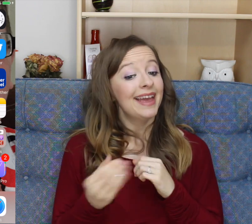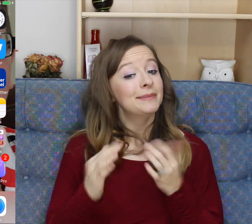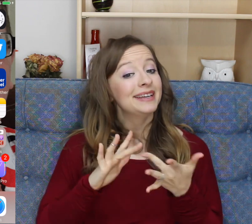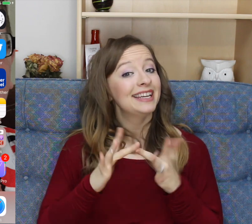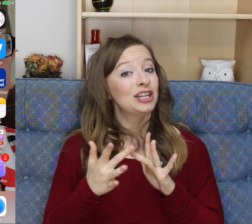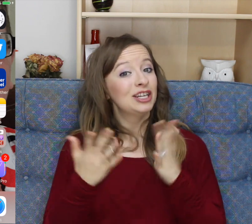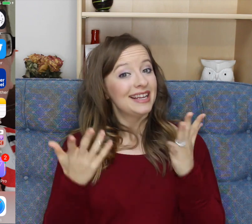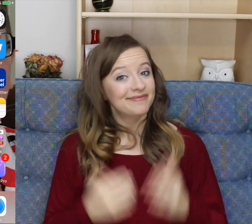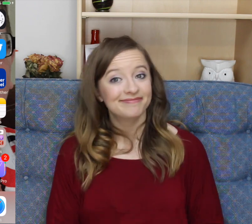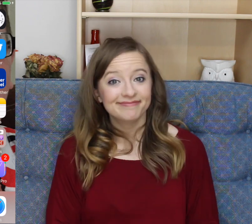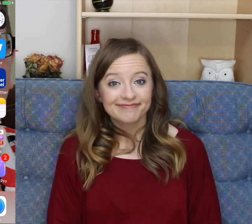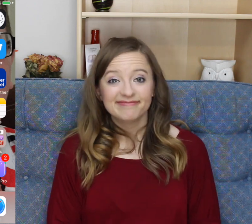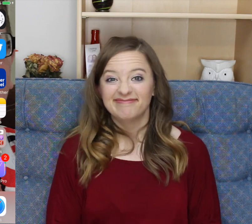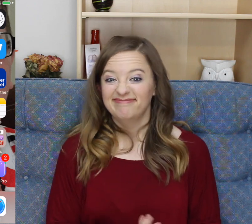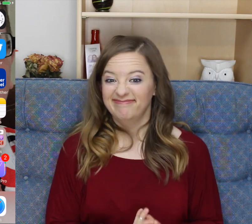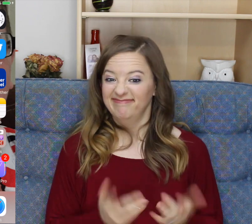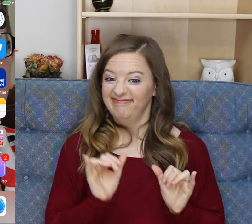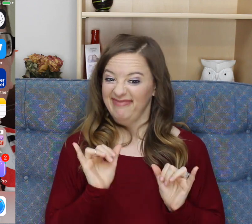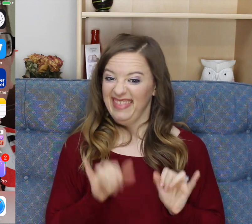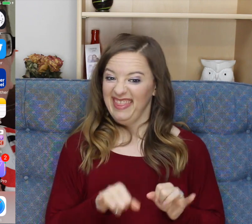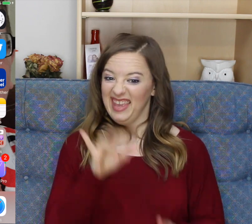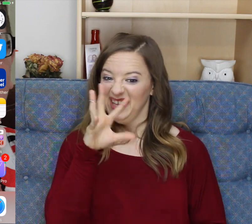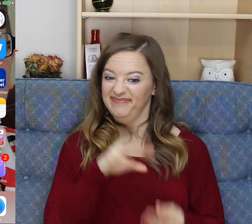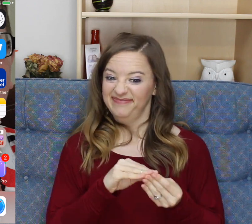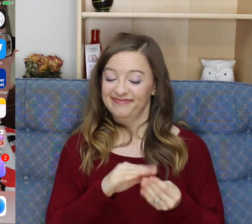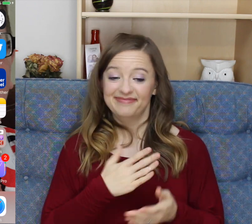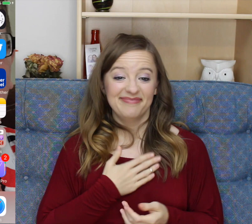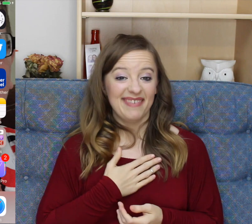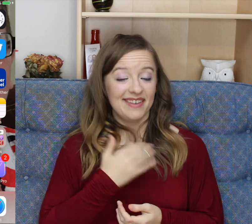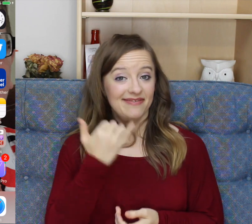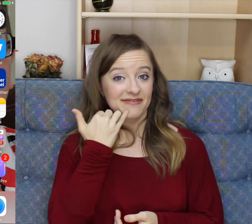email, and my internet. So that is everything